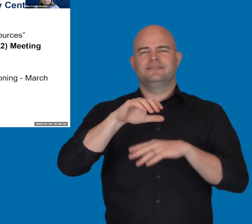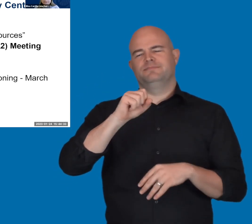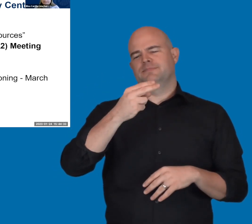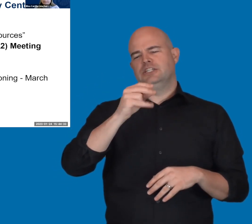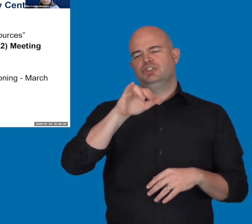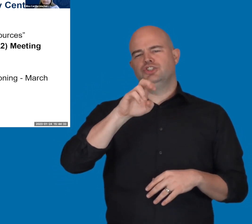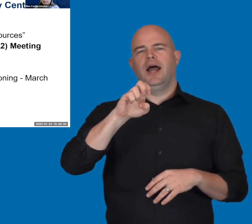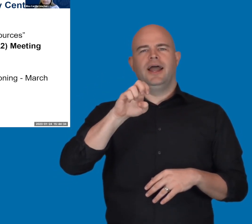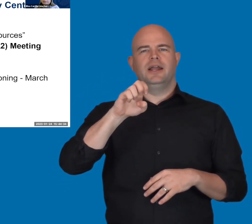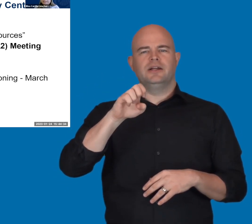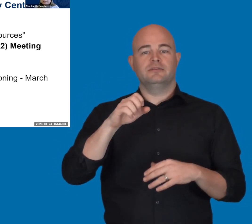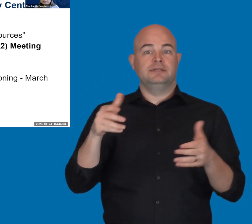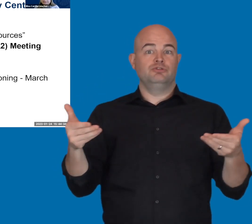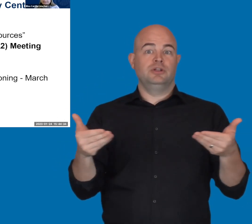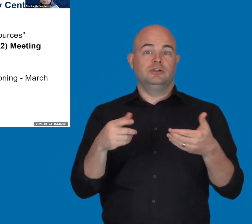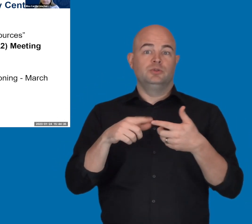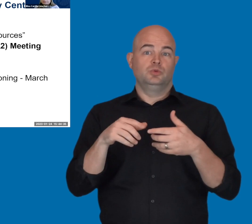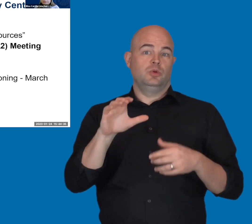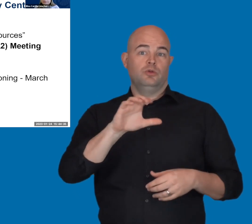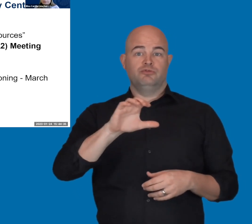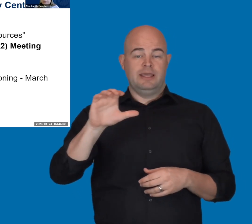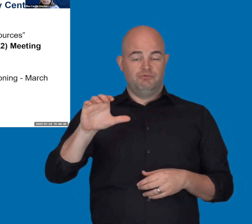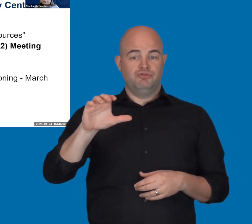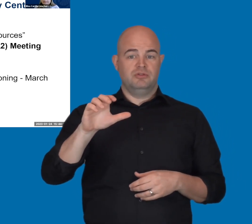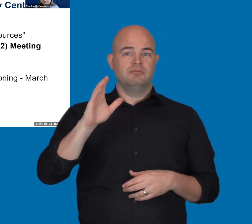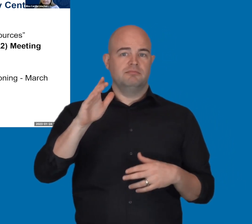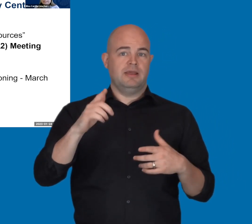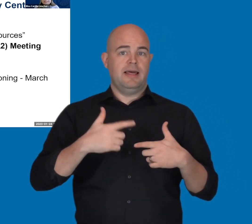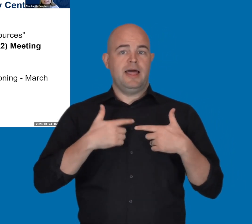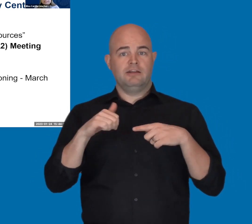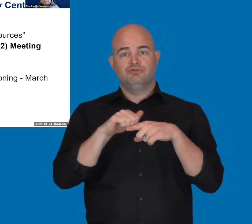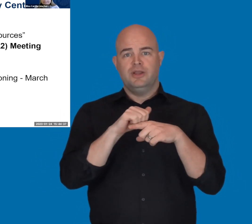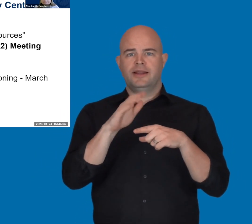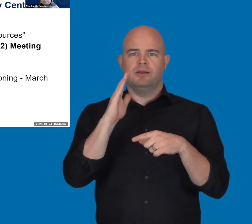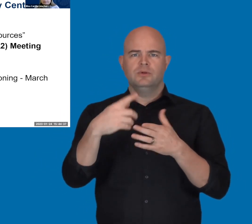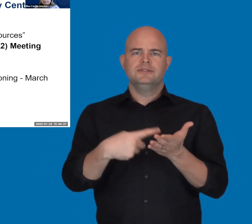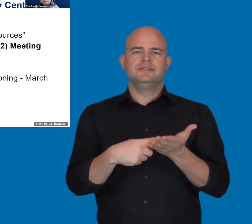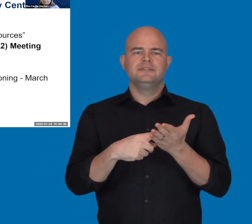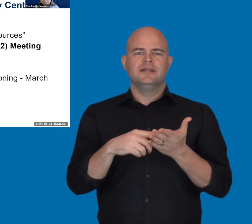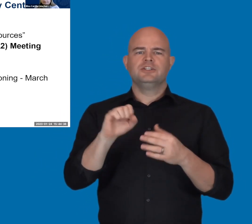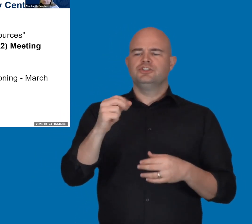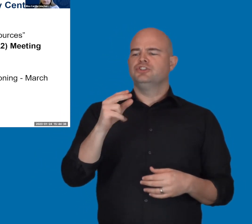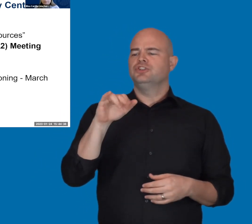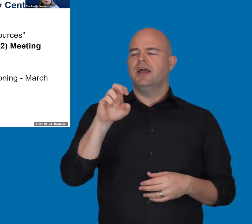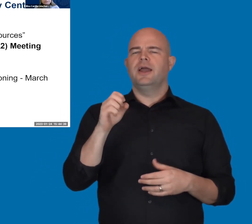because the bookstore says no books, but then really they have a PDF file that's, you know, 700 or 800 pages deep that they need to read.